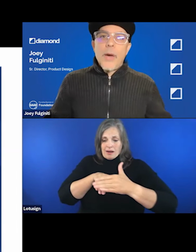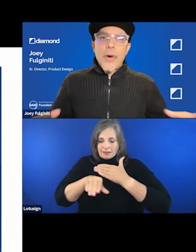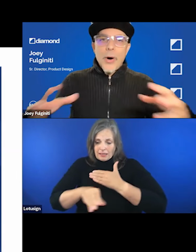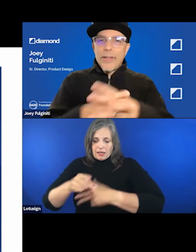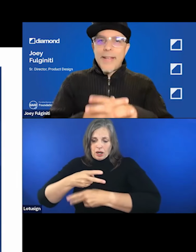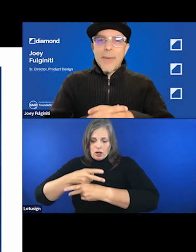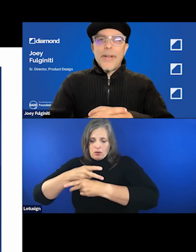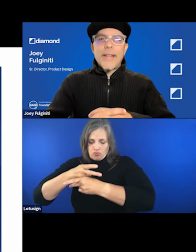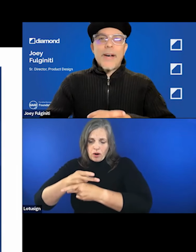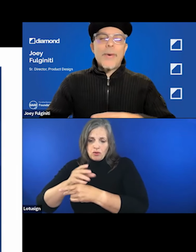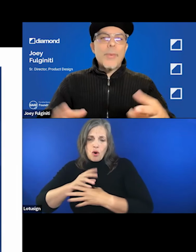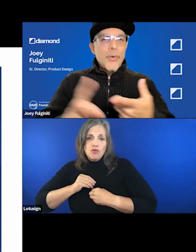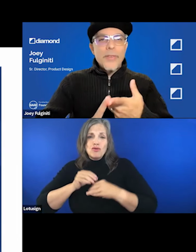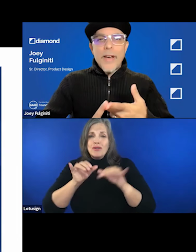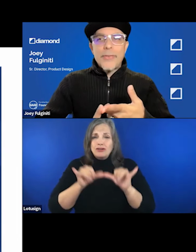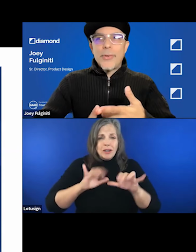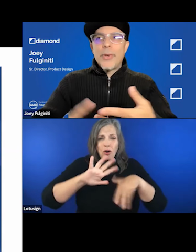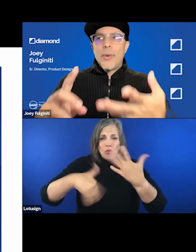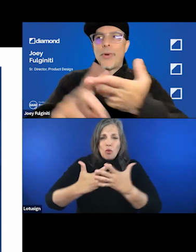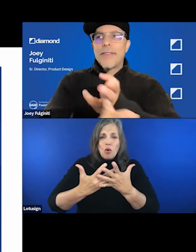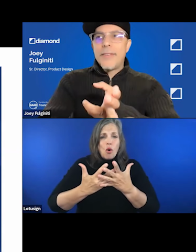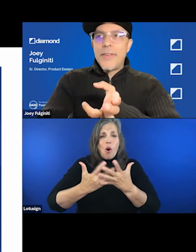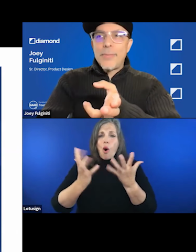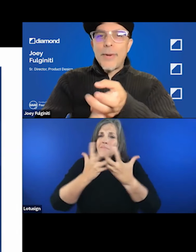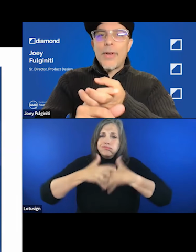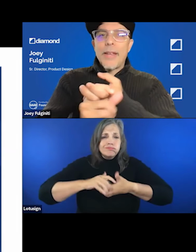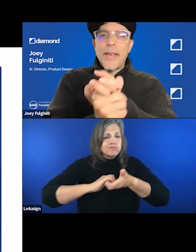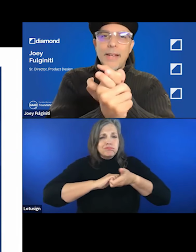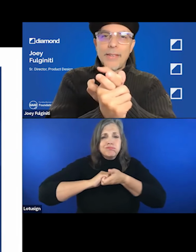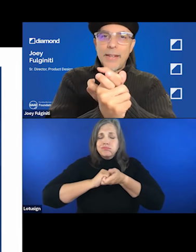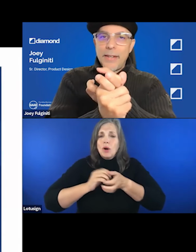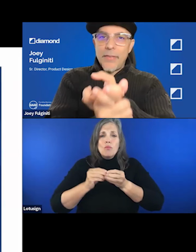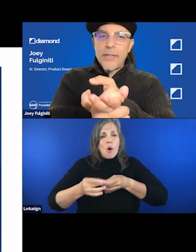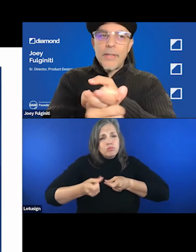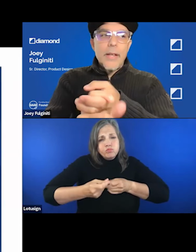we're all collaborating now we're moving faster productivity is better and as I said innovation